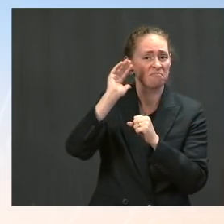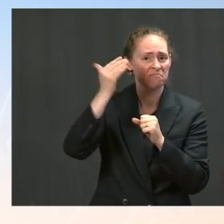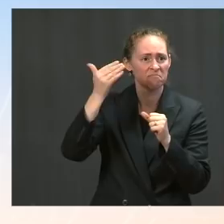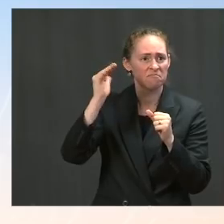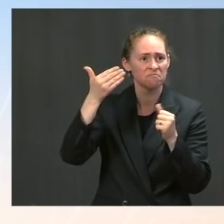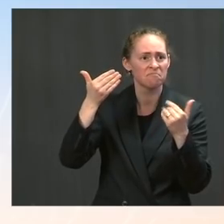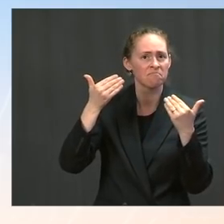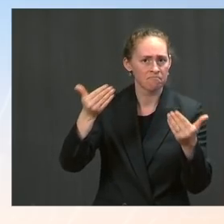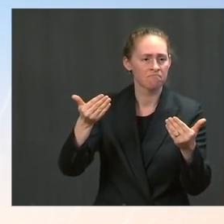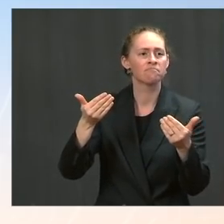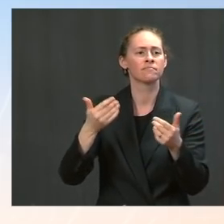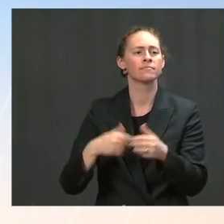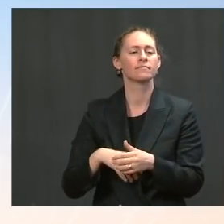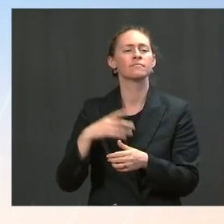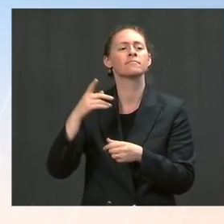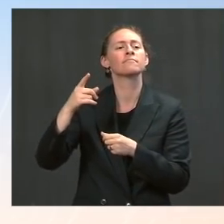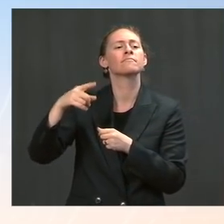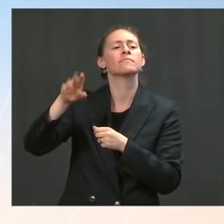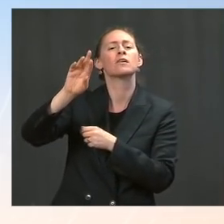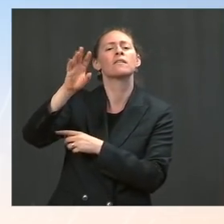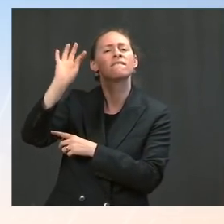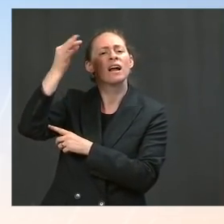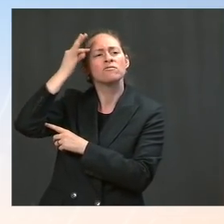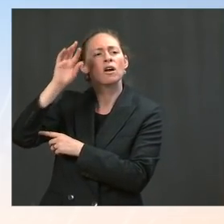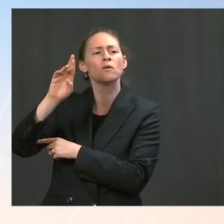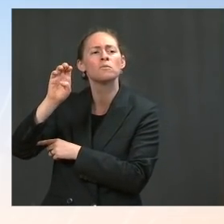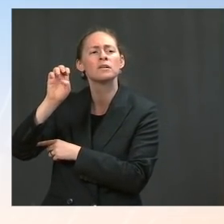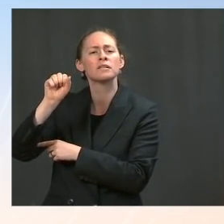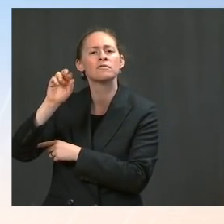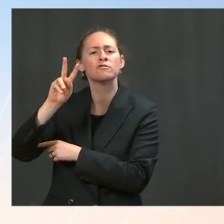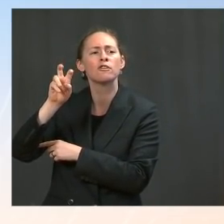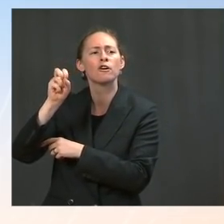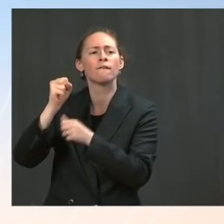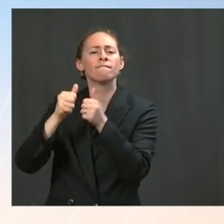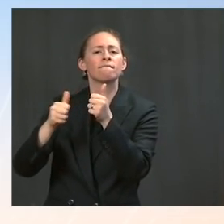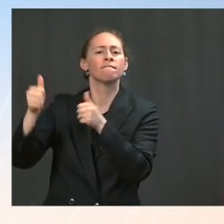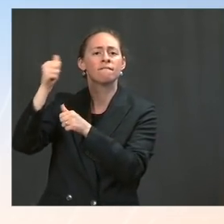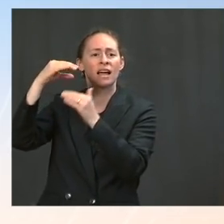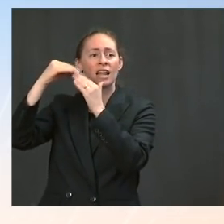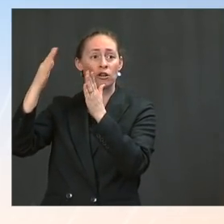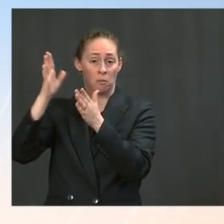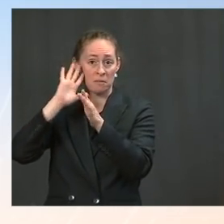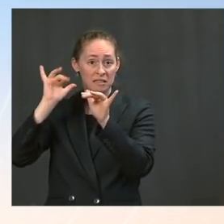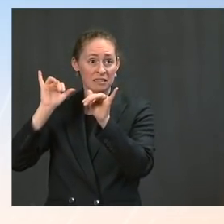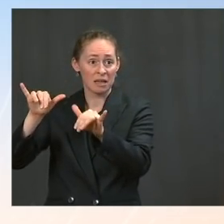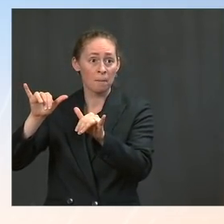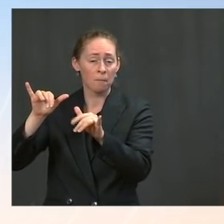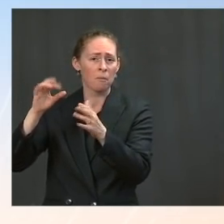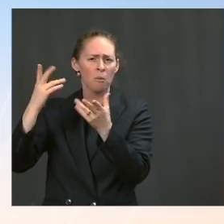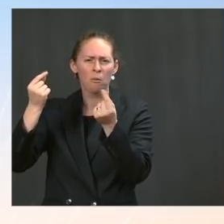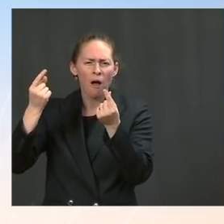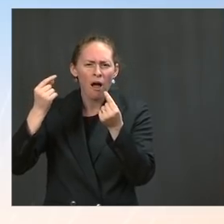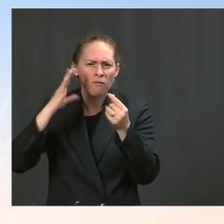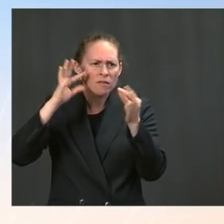or any other personnel to convey to you today. The Press: Is there a timeline for that decision? Ms. Psaki: I don't have a timeline to project. I know that there's a timeline for when the --